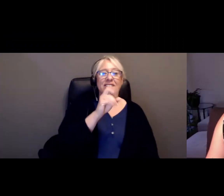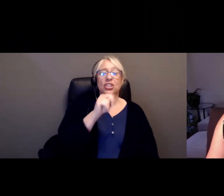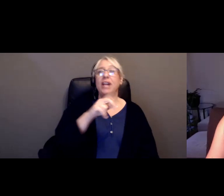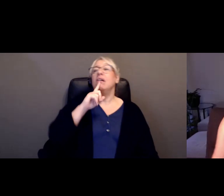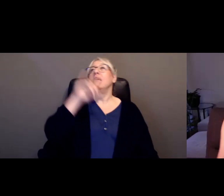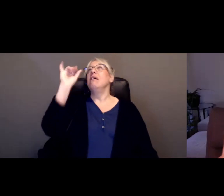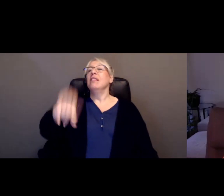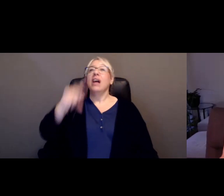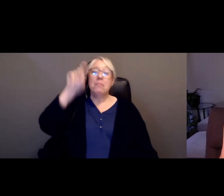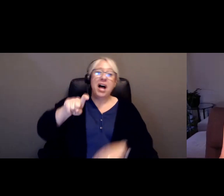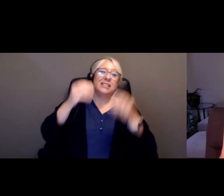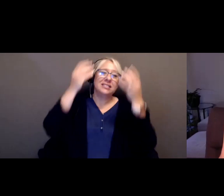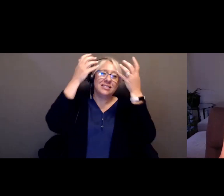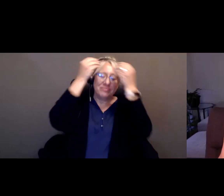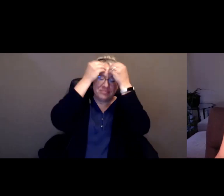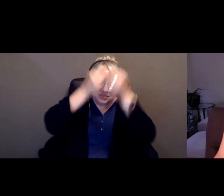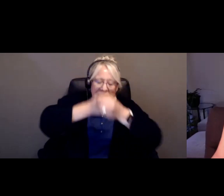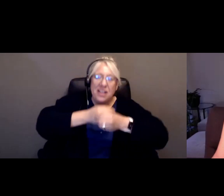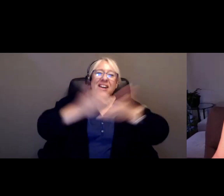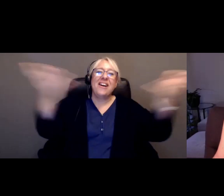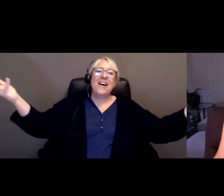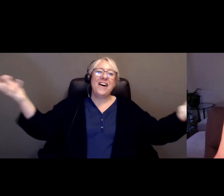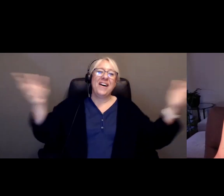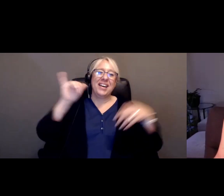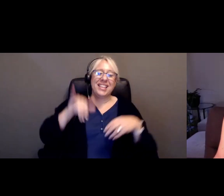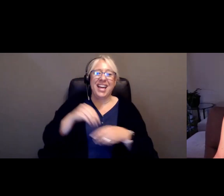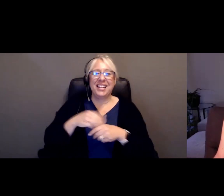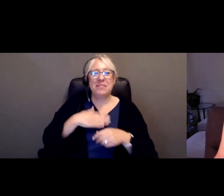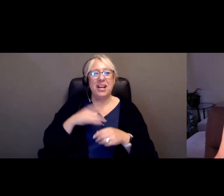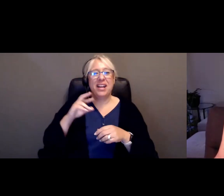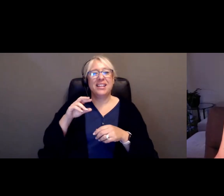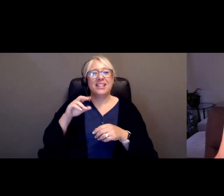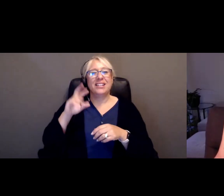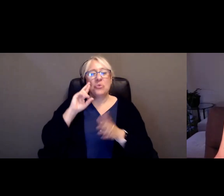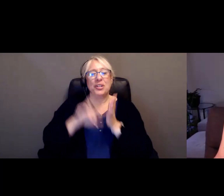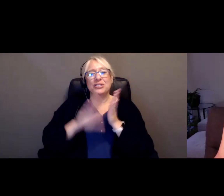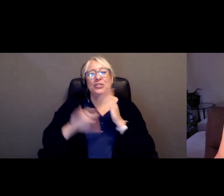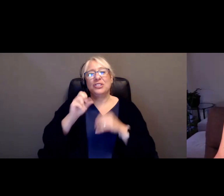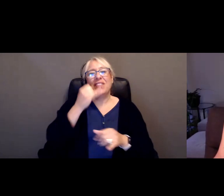my marrow as a researcher of institutional violence, and how it spills into community.